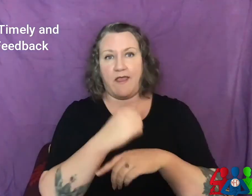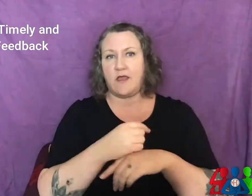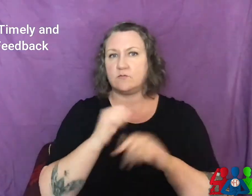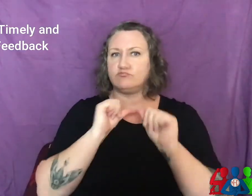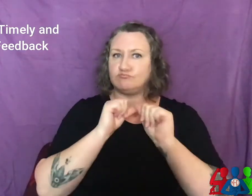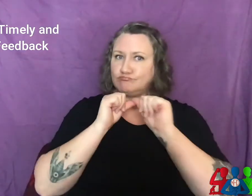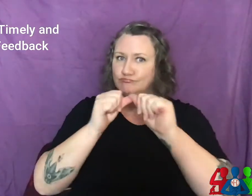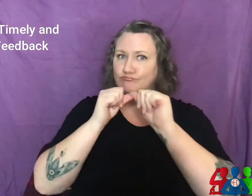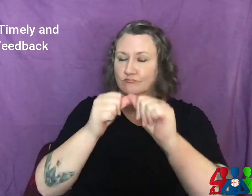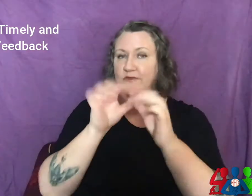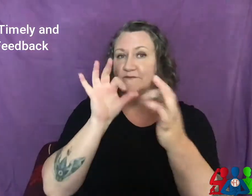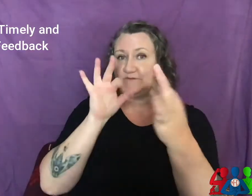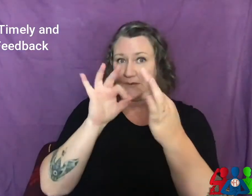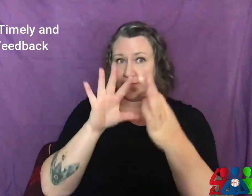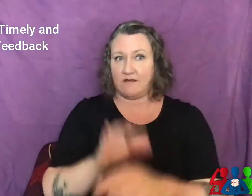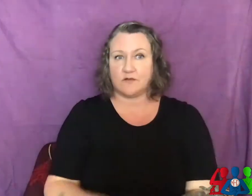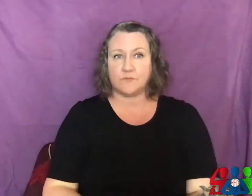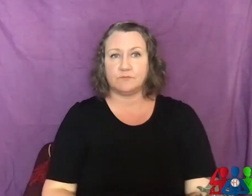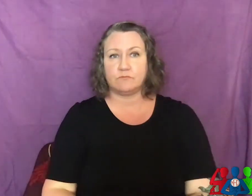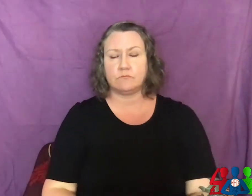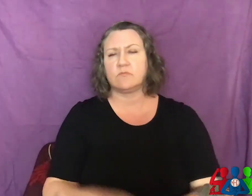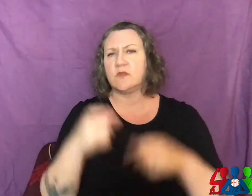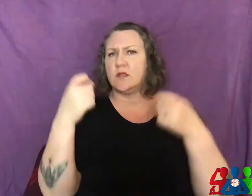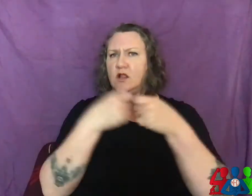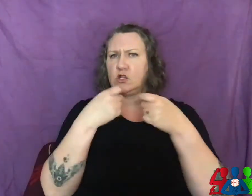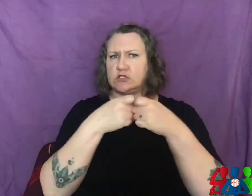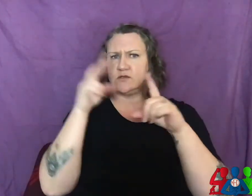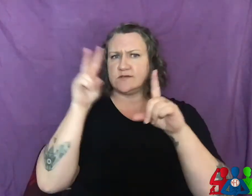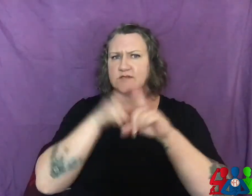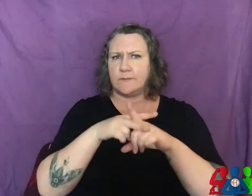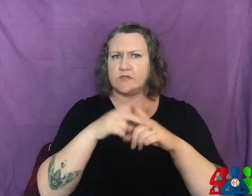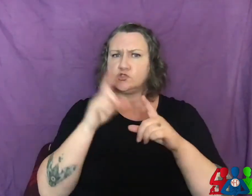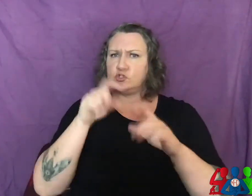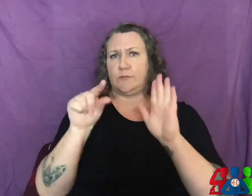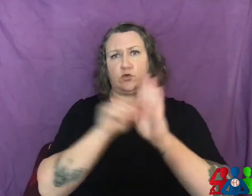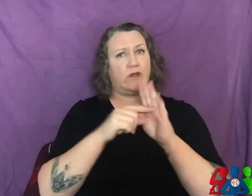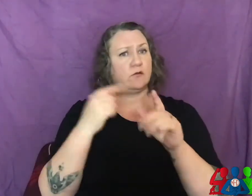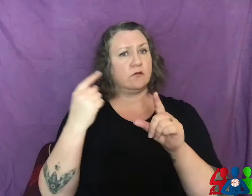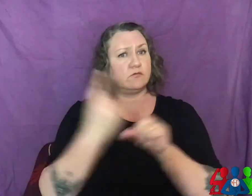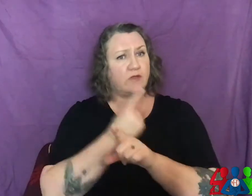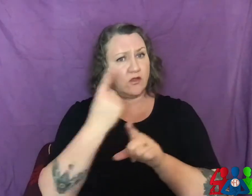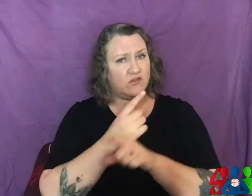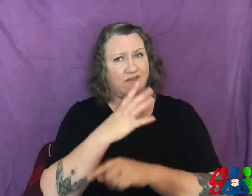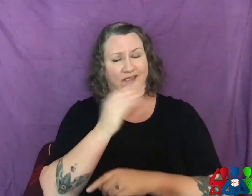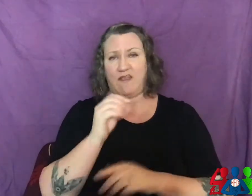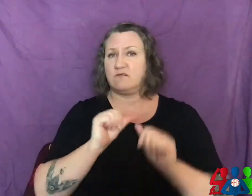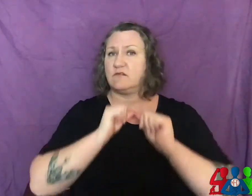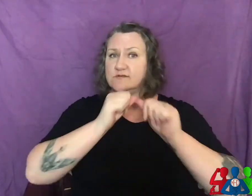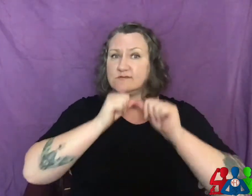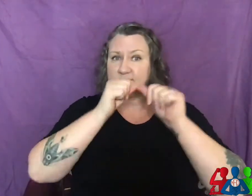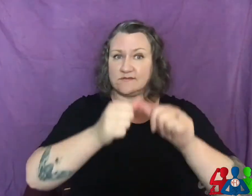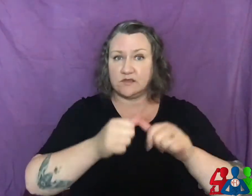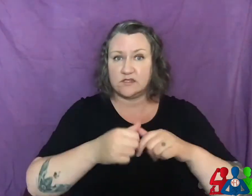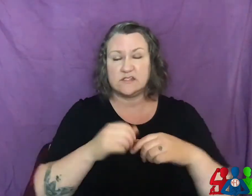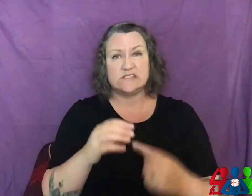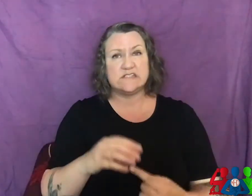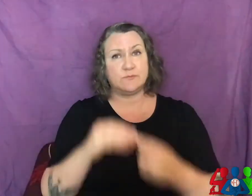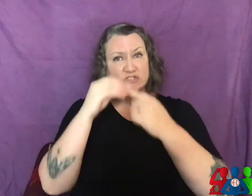provide timely and consistent feedback. E-assignments should be graded regularly and